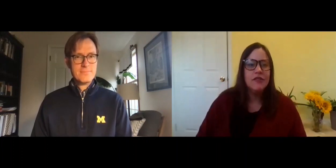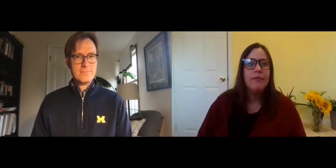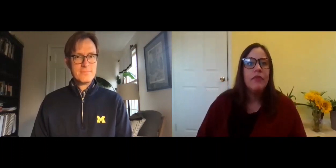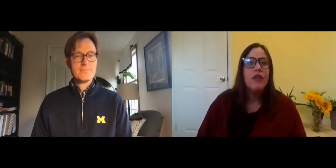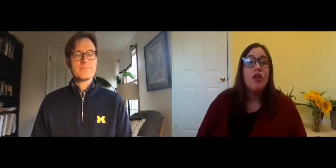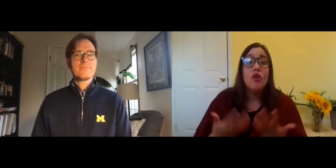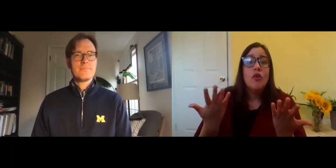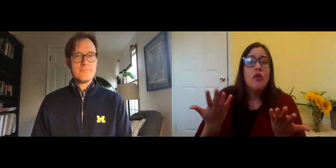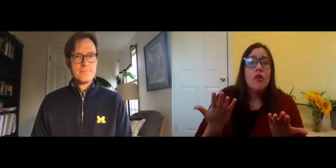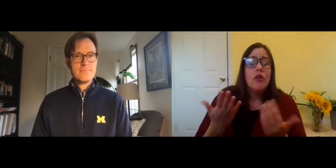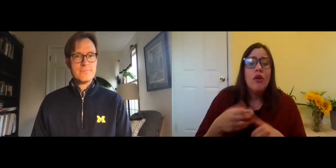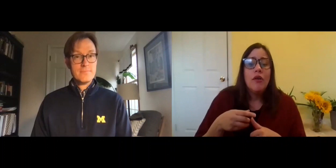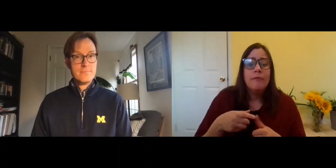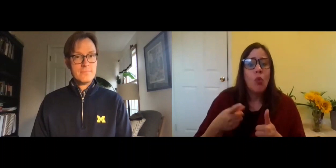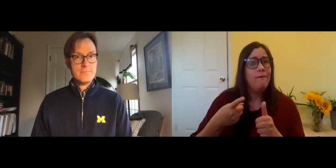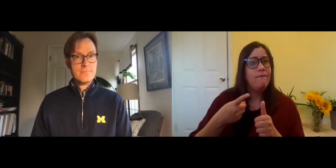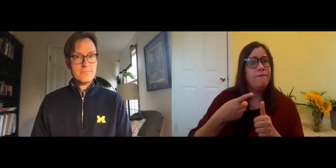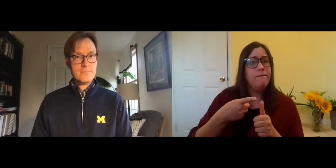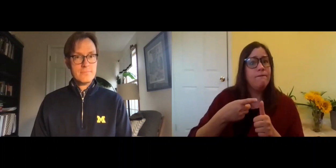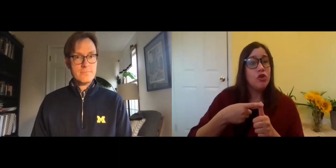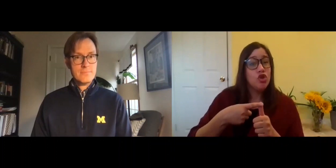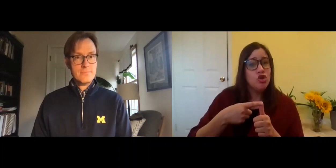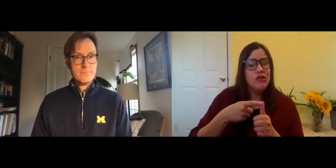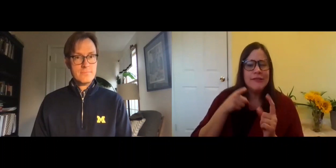for us.